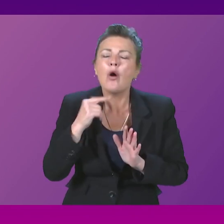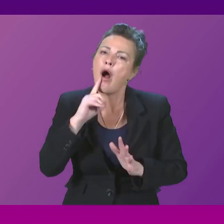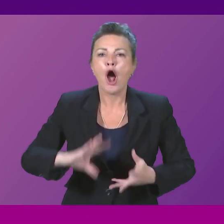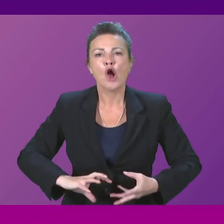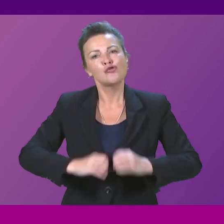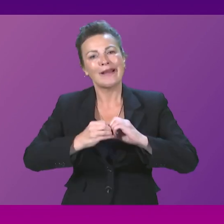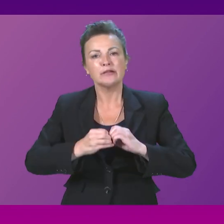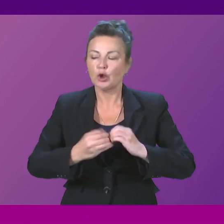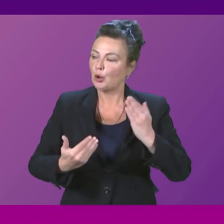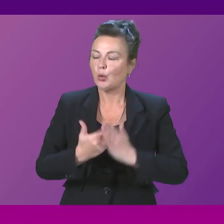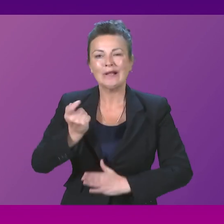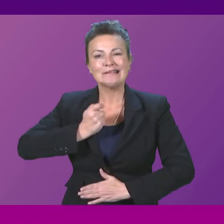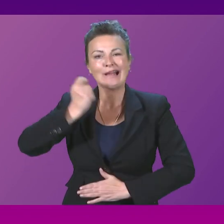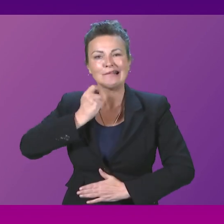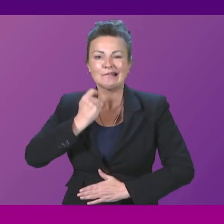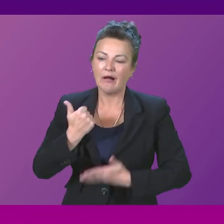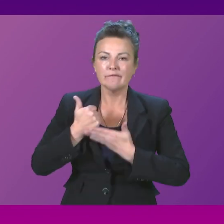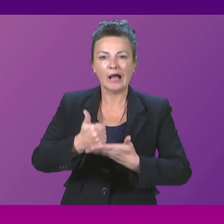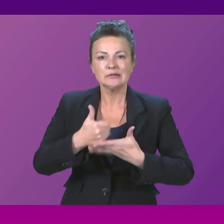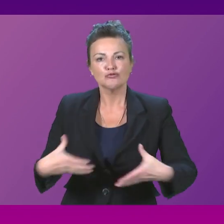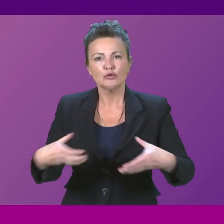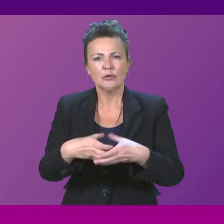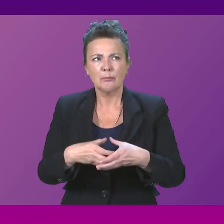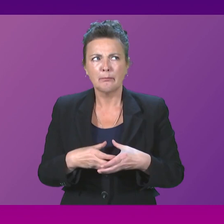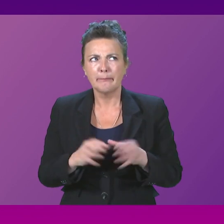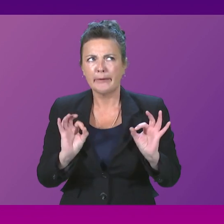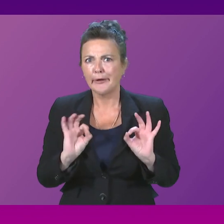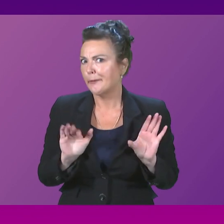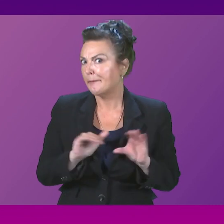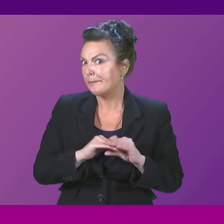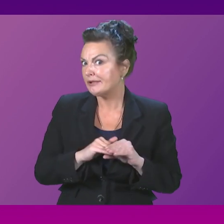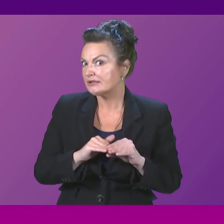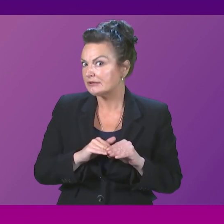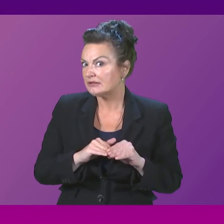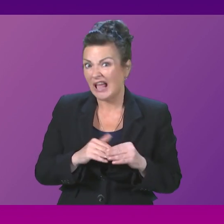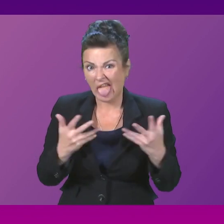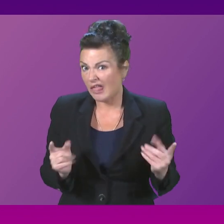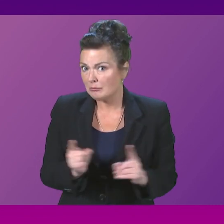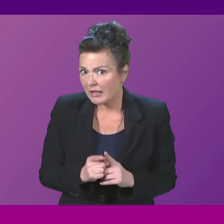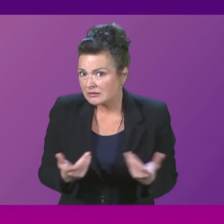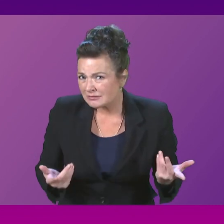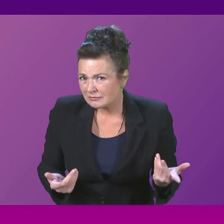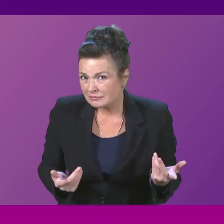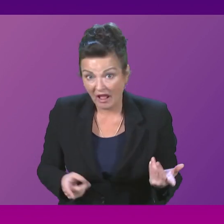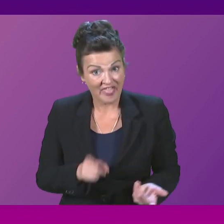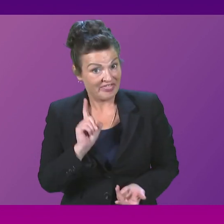a dental advisory group six months ago, but that group still has no members and still has not met. It is the group that was not there.